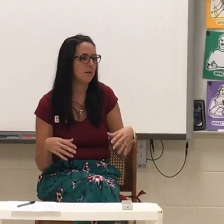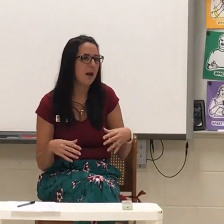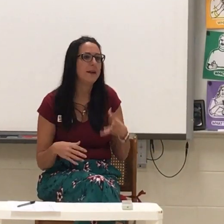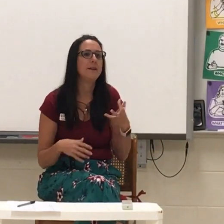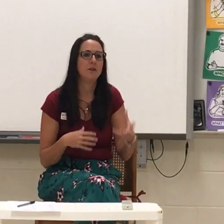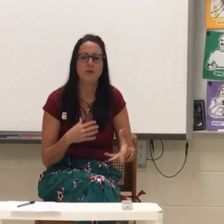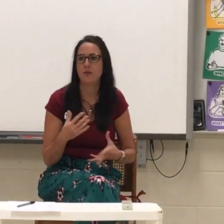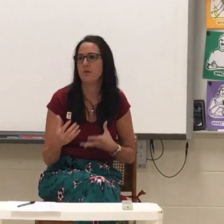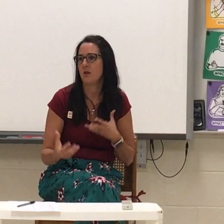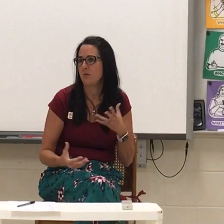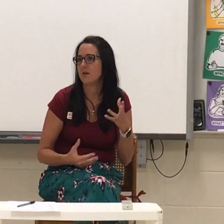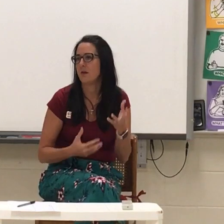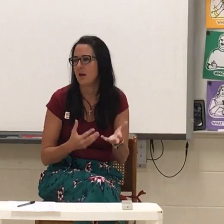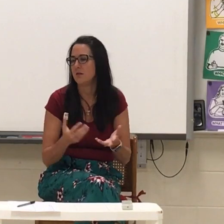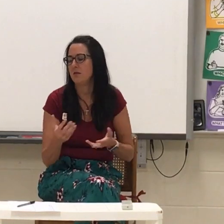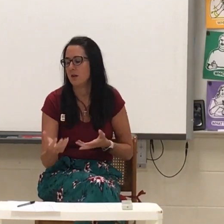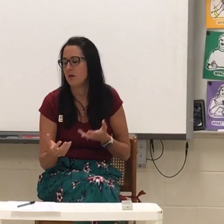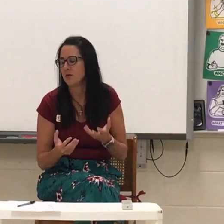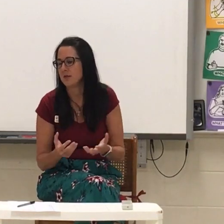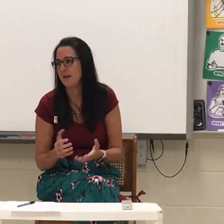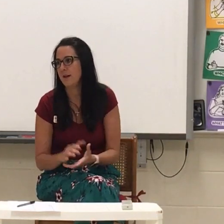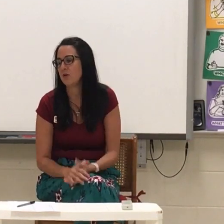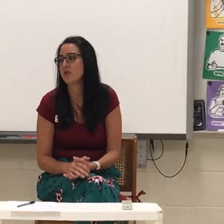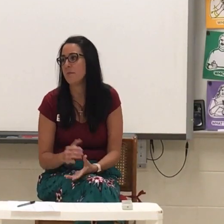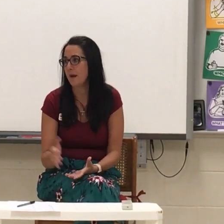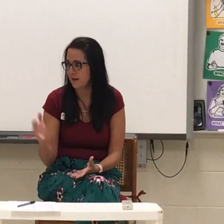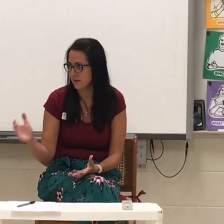I need to do something you know there